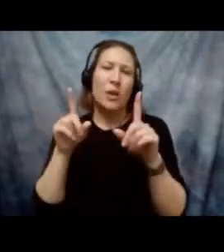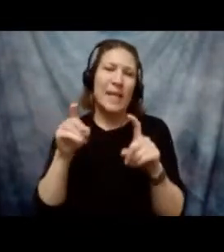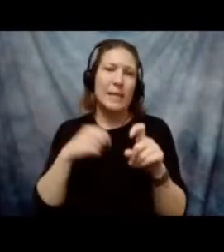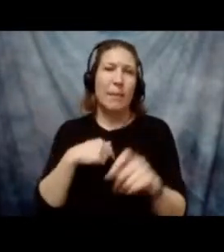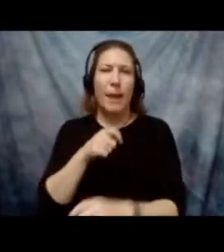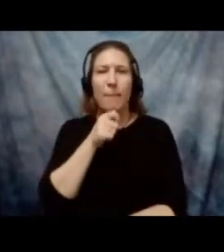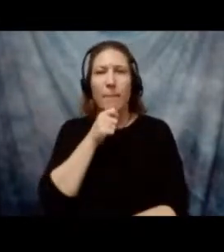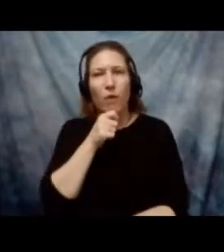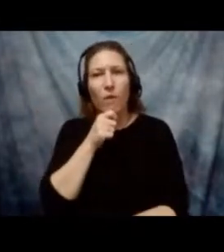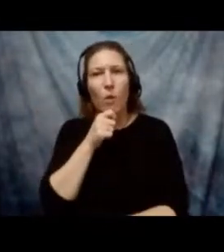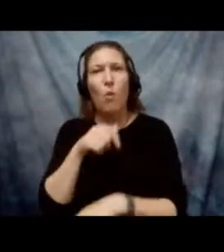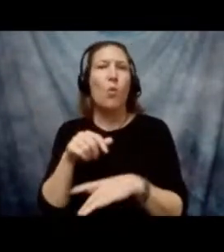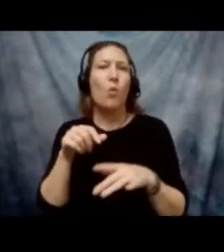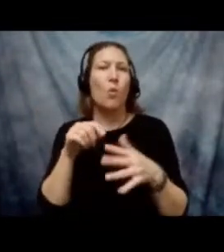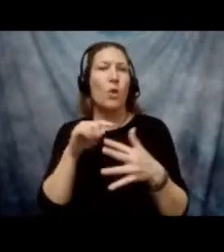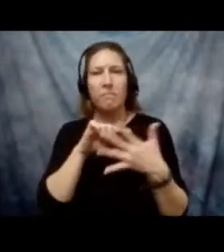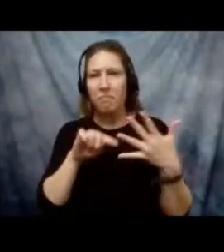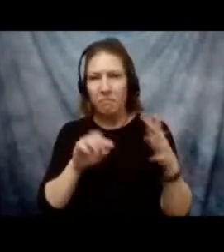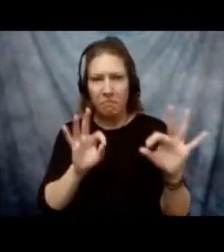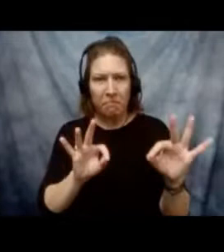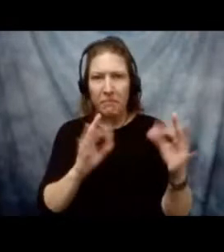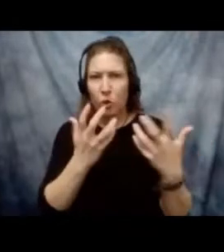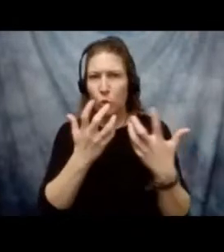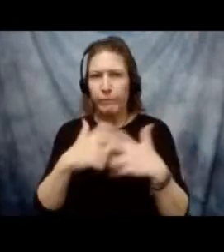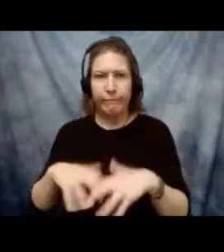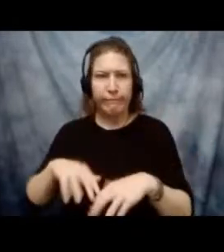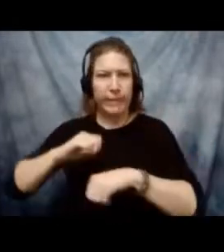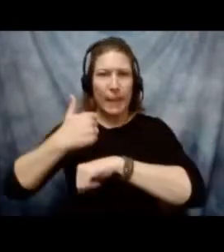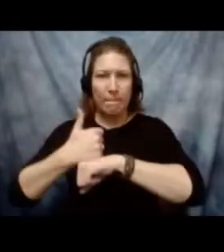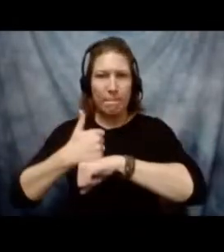of that good stuff and then it will actually have me present